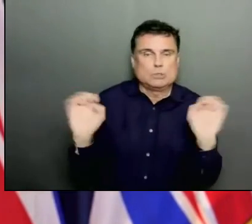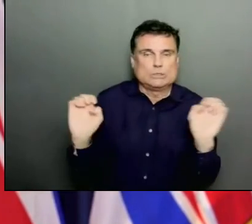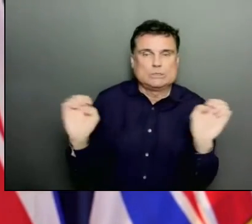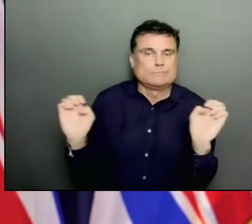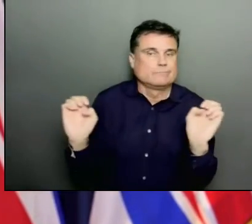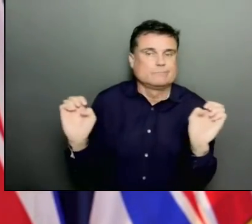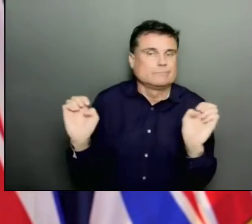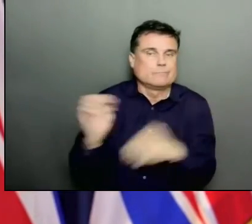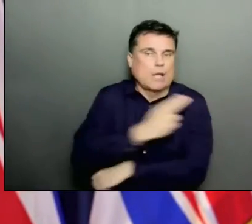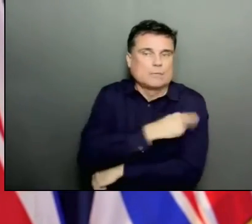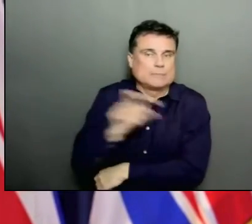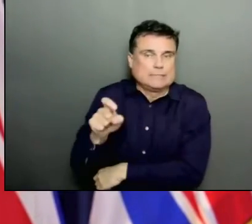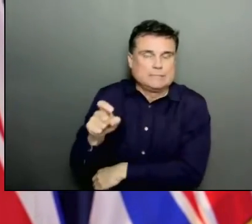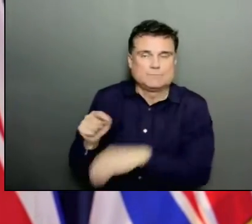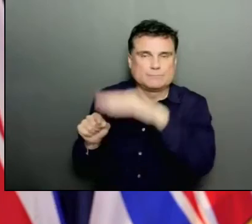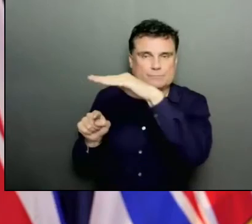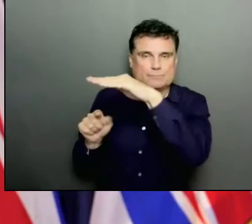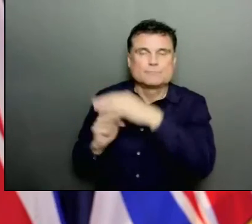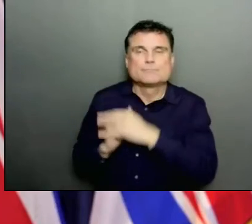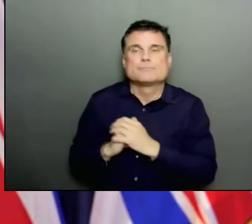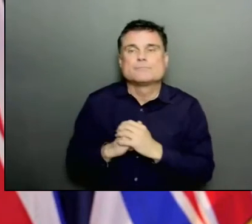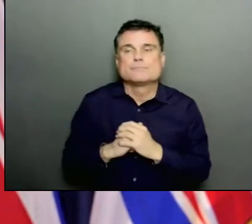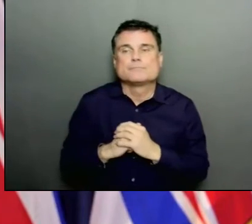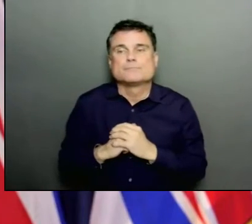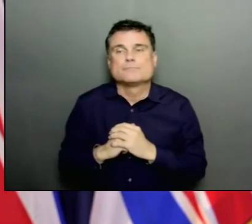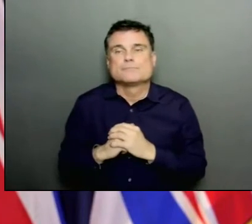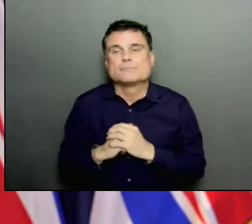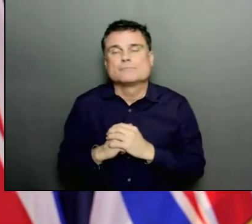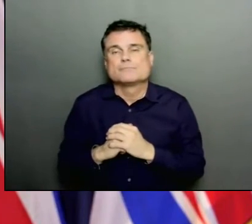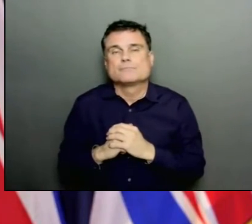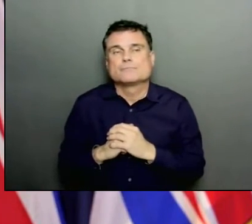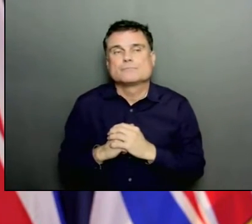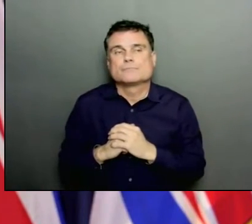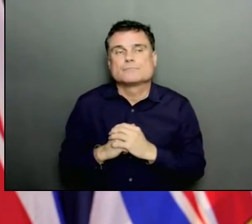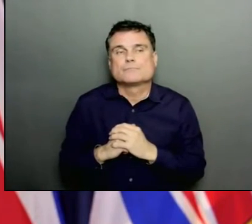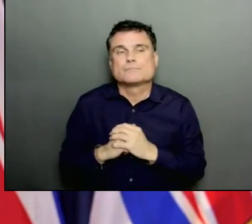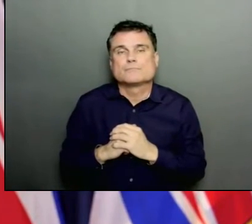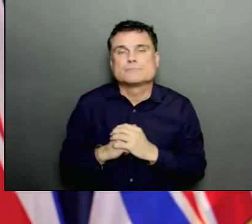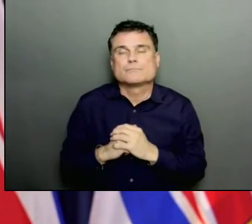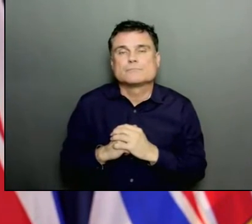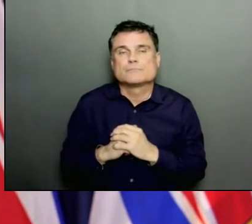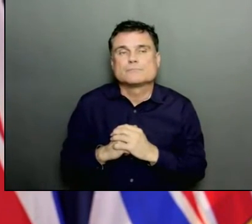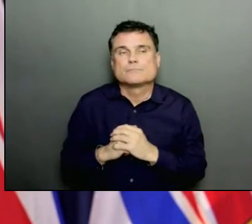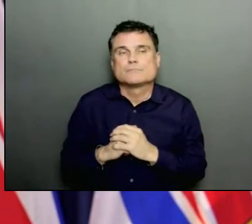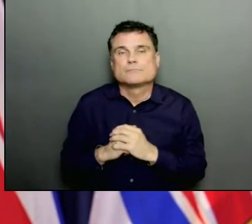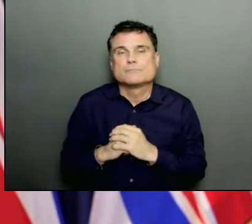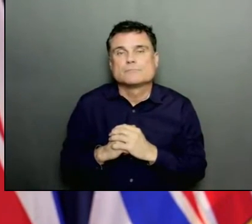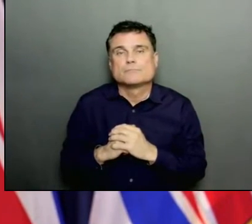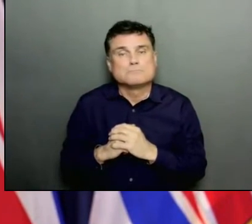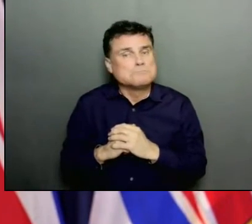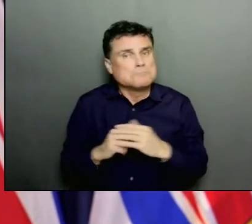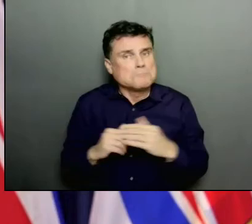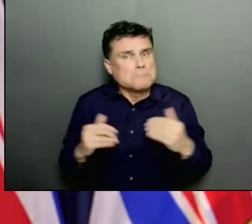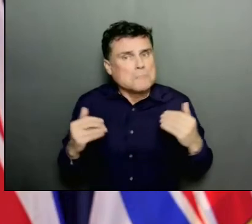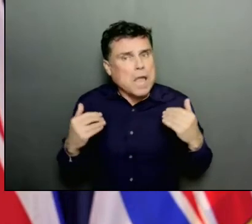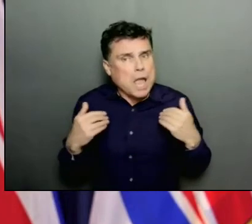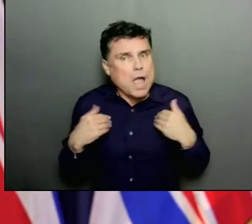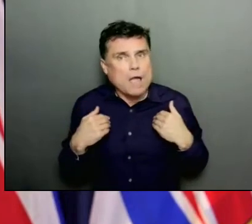further vacant surge beds that are 245. So our total occupancy rate of base beds 74